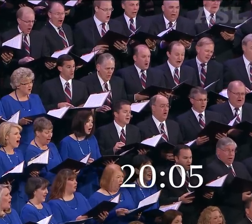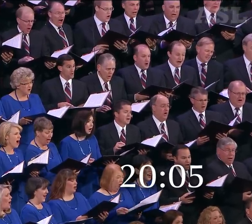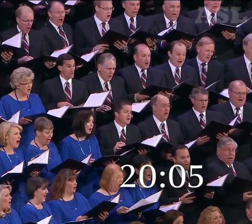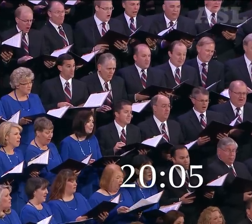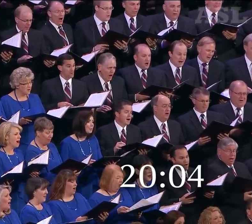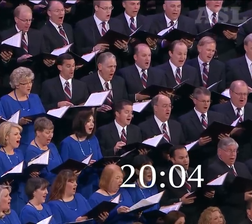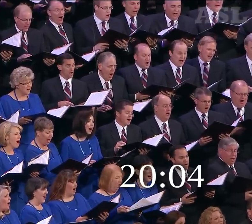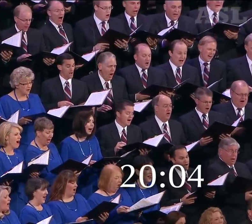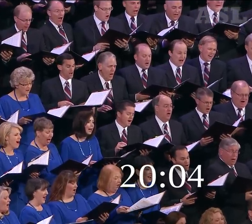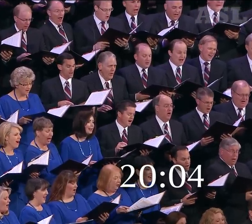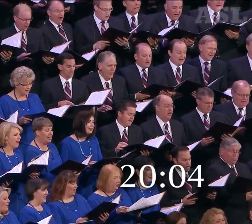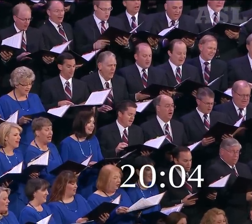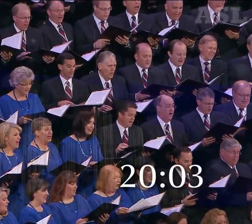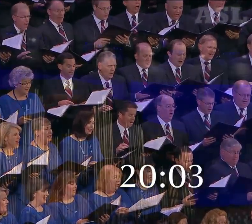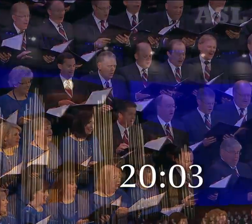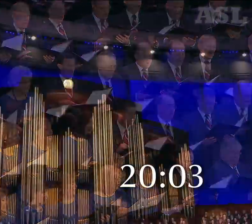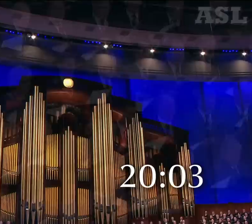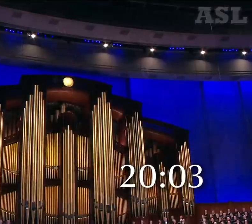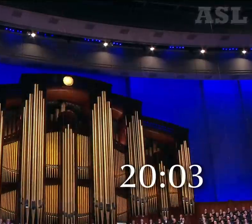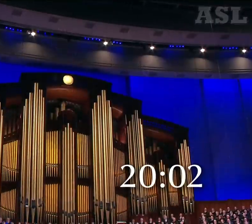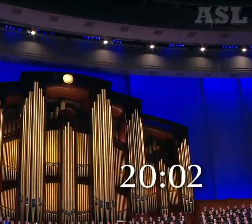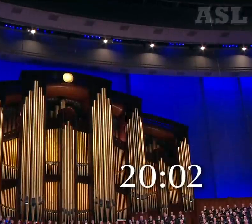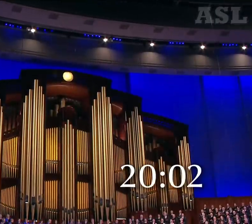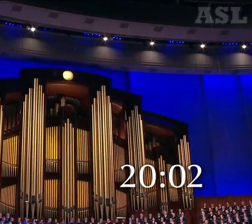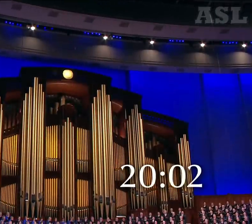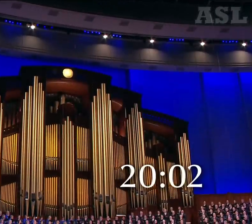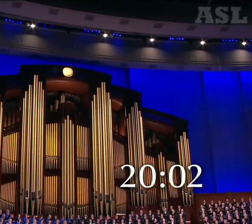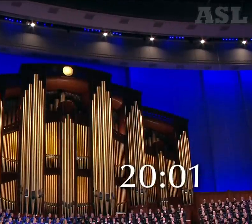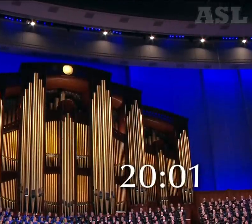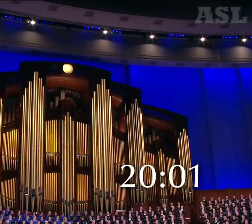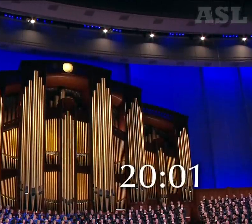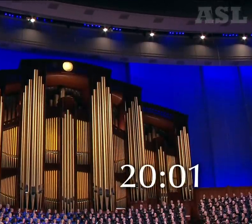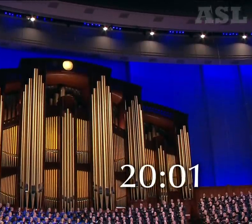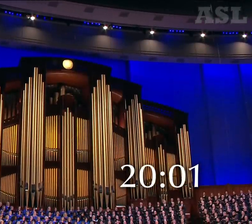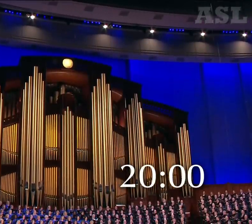THIS IS THE ENGLISH